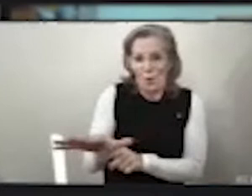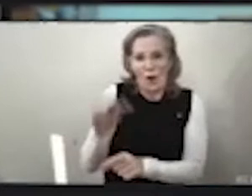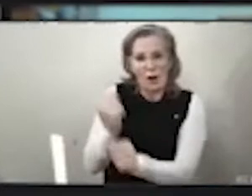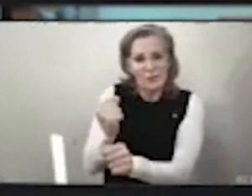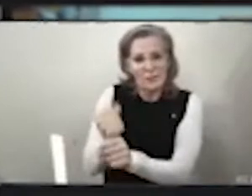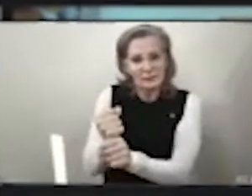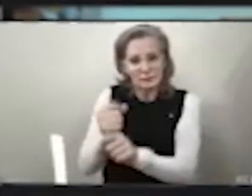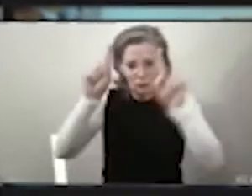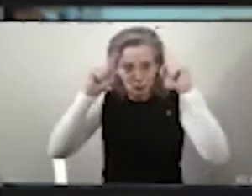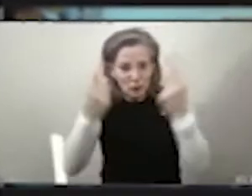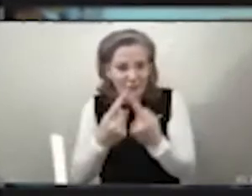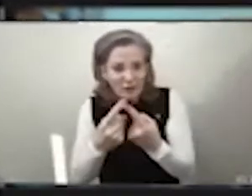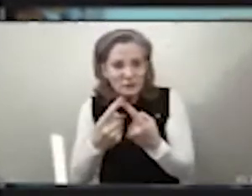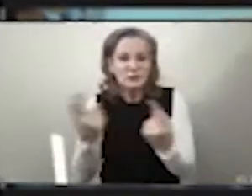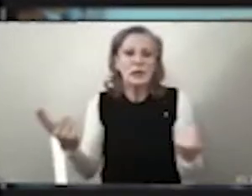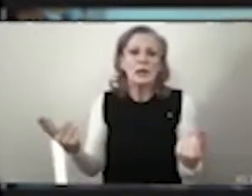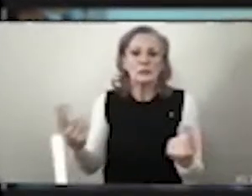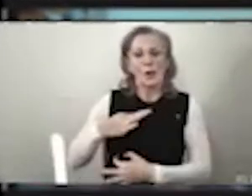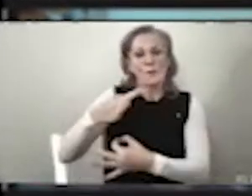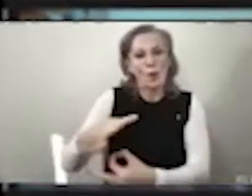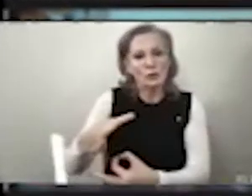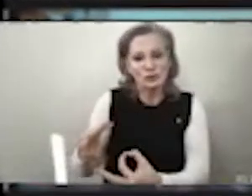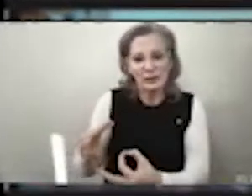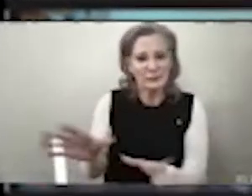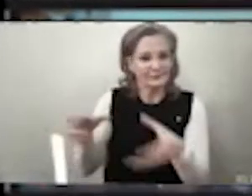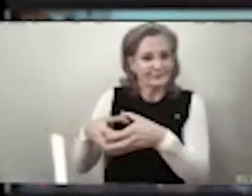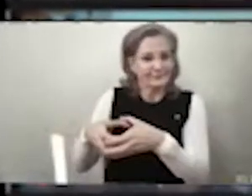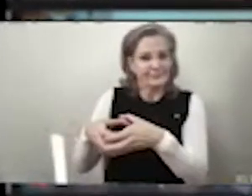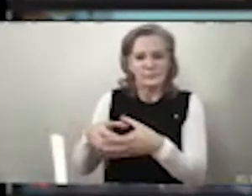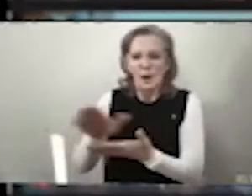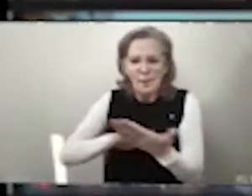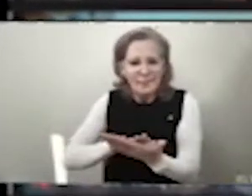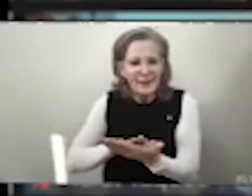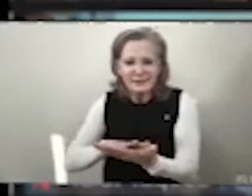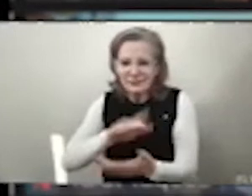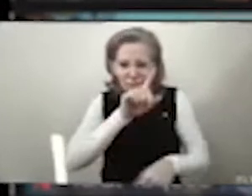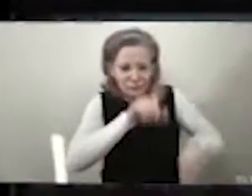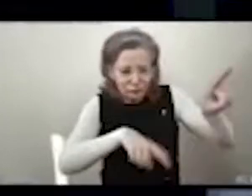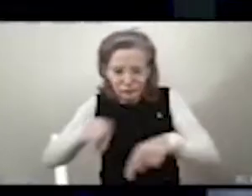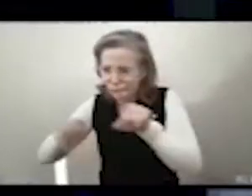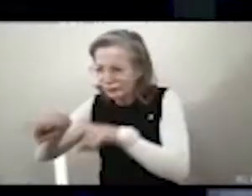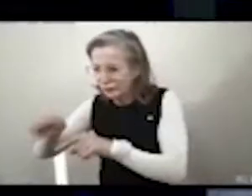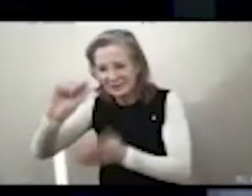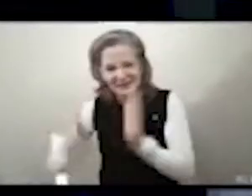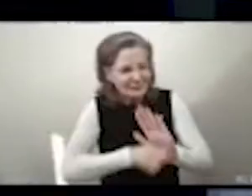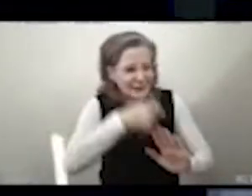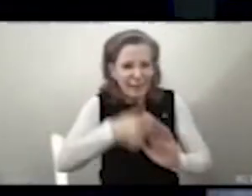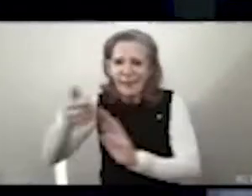And this was to ensure a breadth of expertise and in recognition of the importance of an interdisciplinary and cross-sectoral approach in